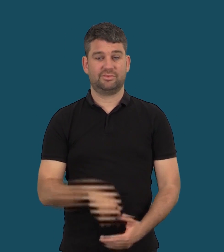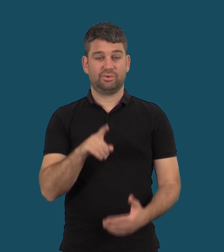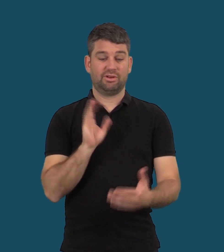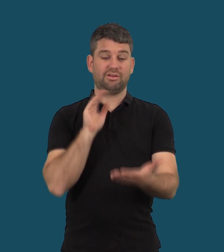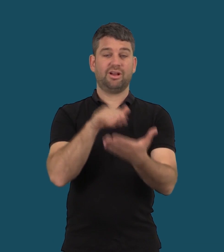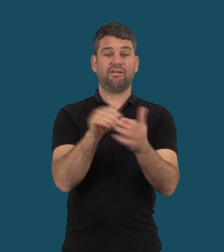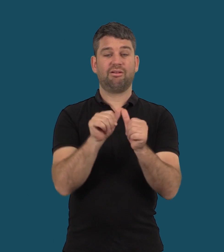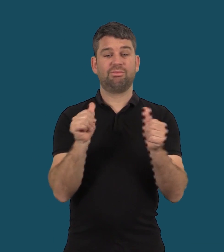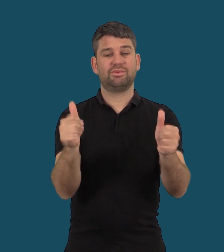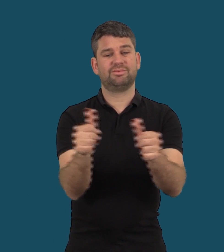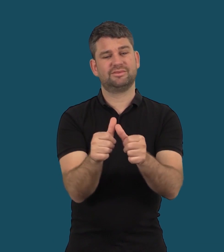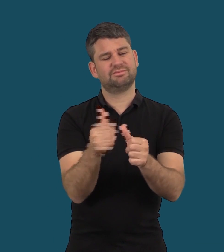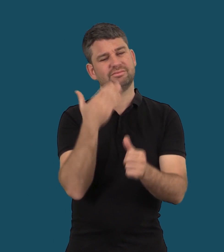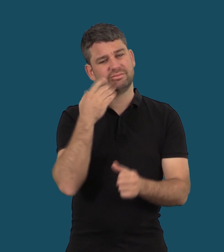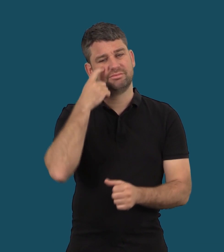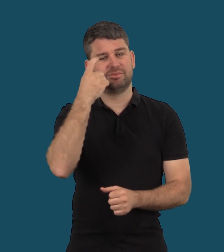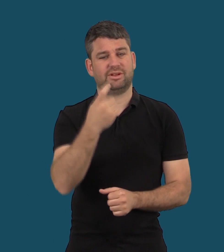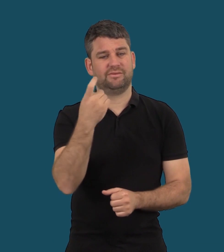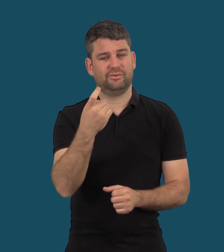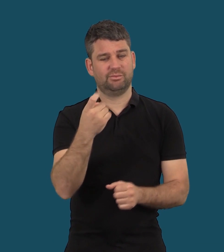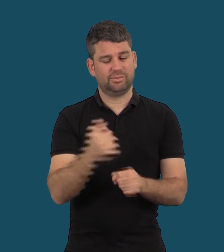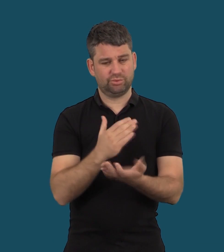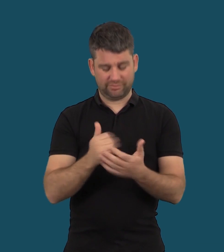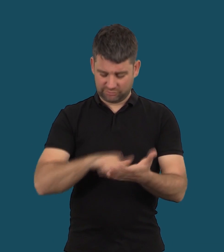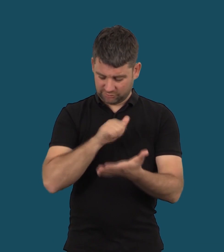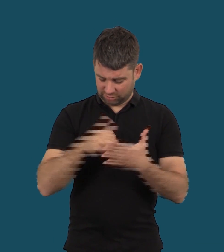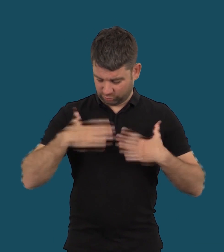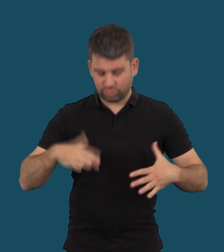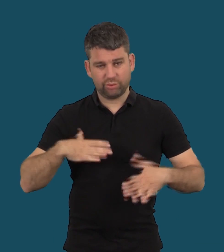Make sure you are wearing appropriate clothing,